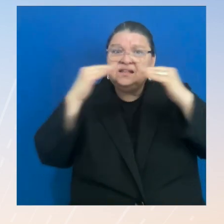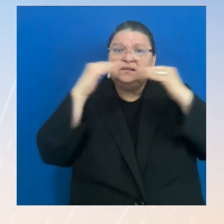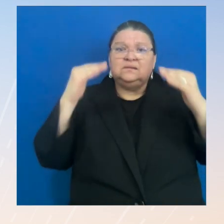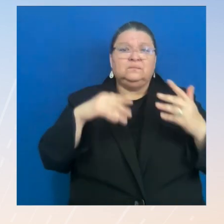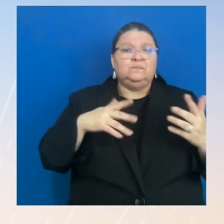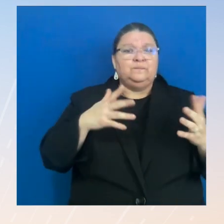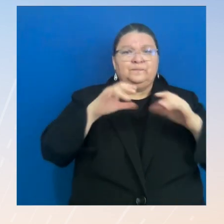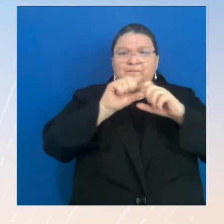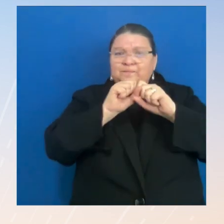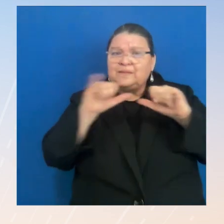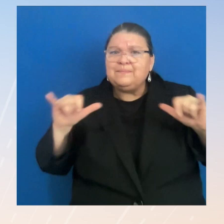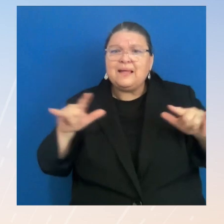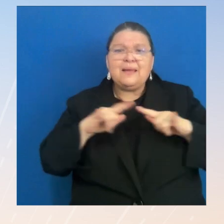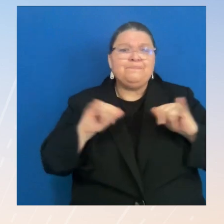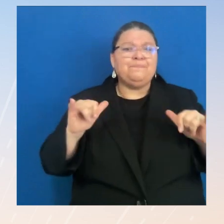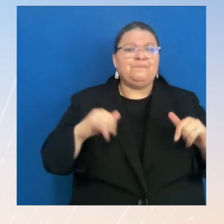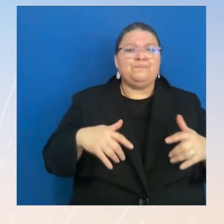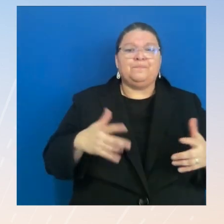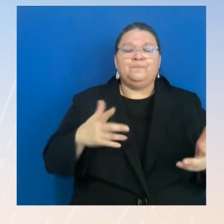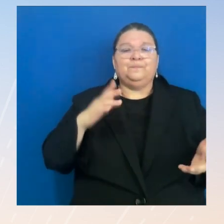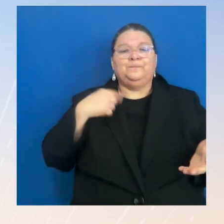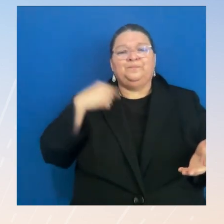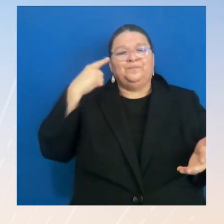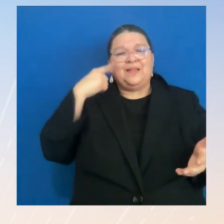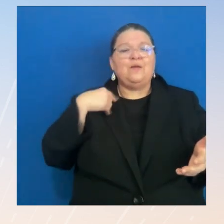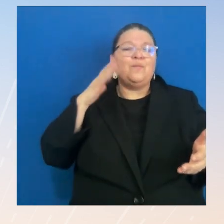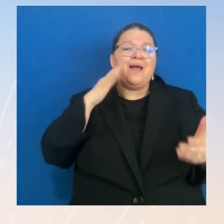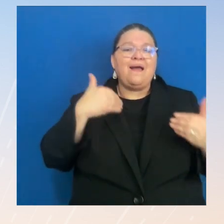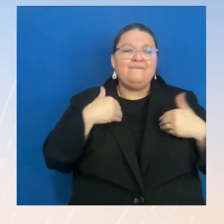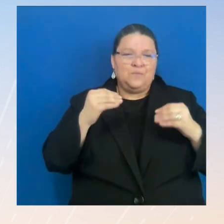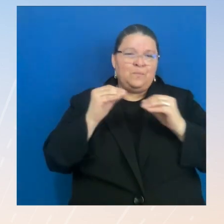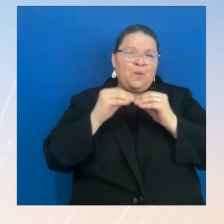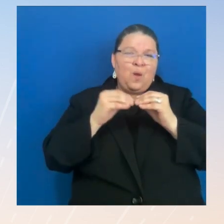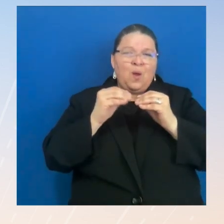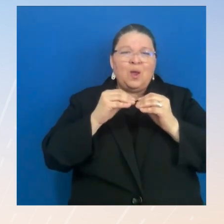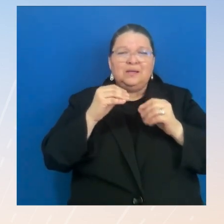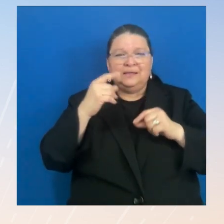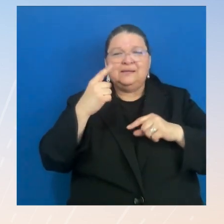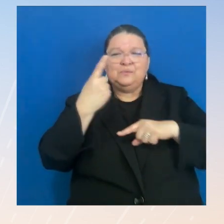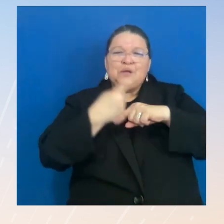We're looking forward to detailing it for you. Go ahead. The Press: Thanks, Jen. Yesterday, the President spoke again